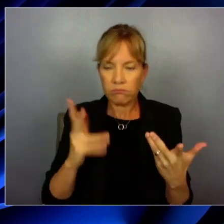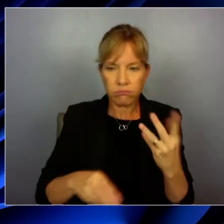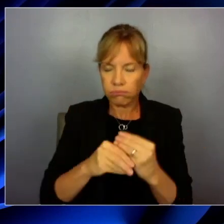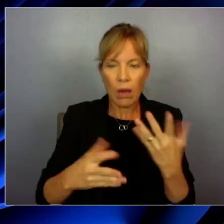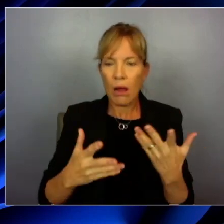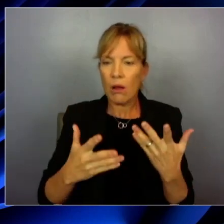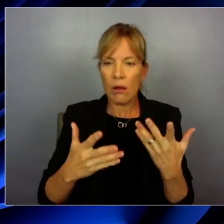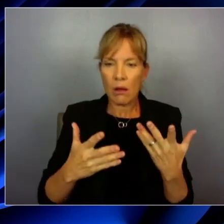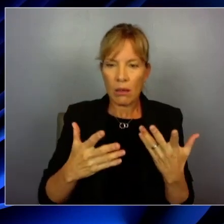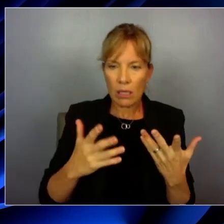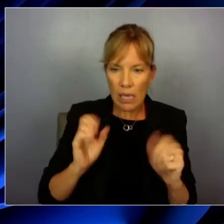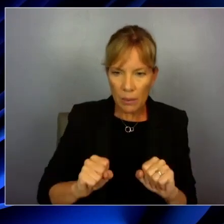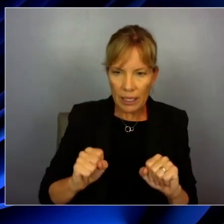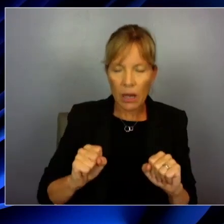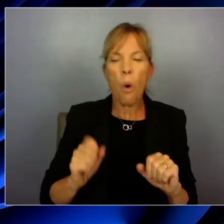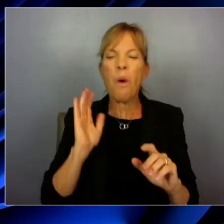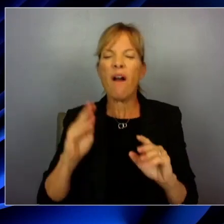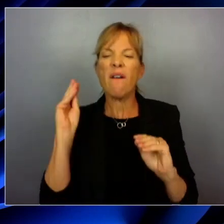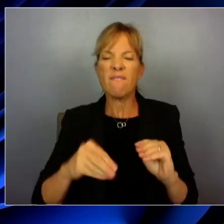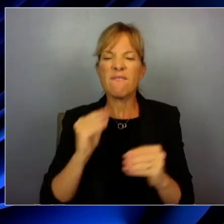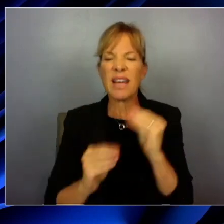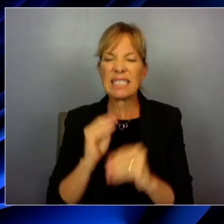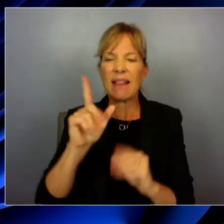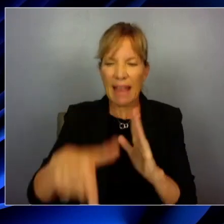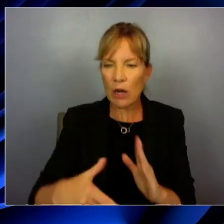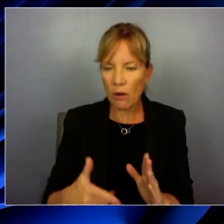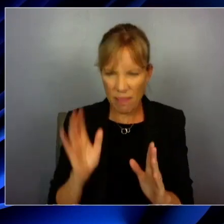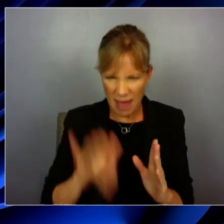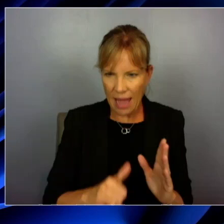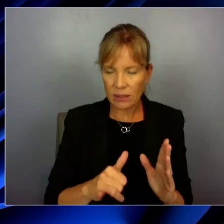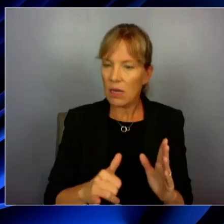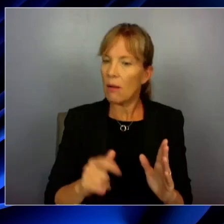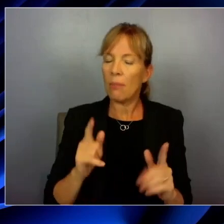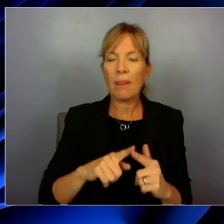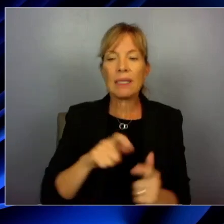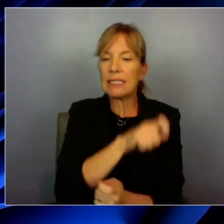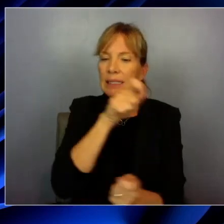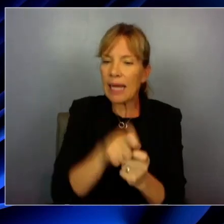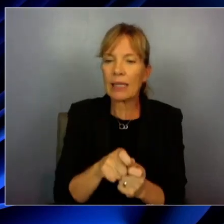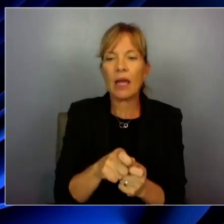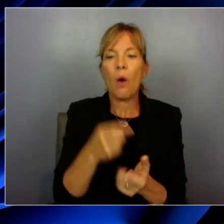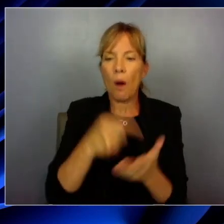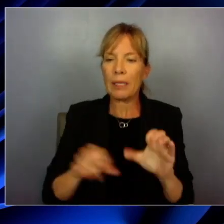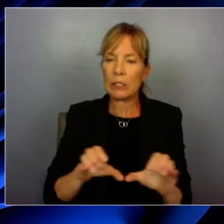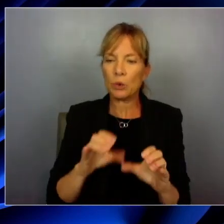there afterwards and I think this is exactly the way we need to be. We need to be working, you know designing with user perspective